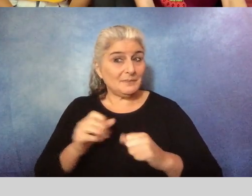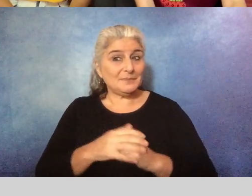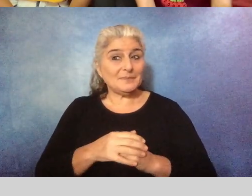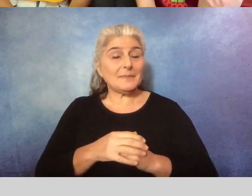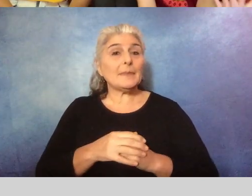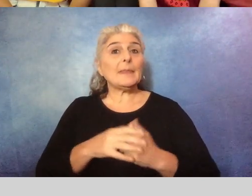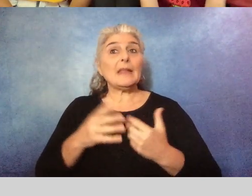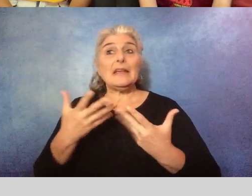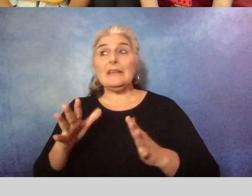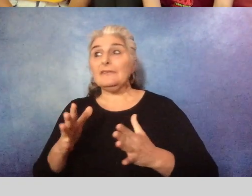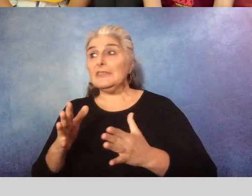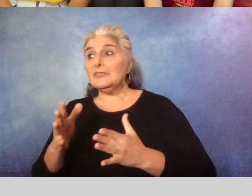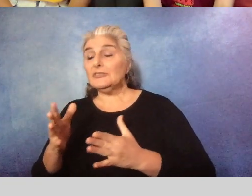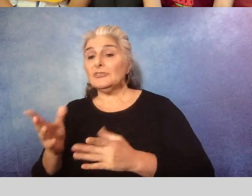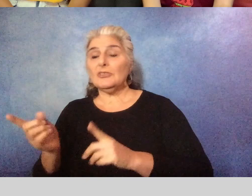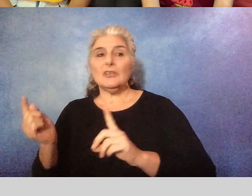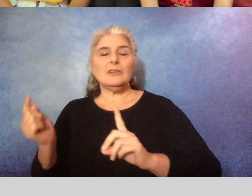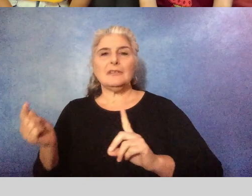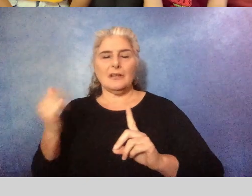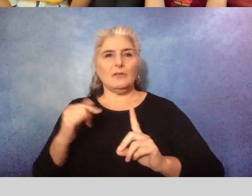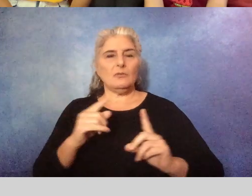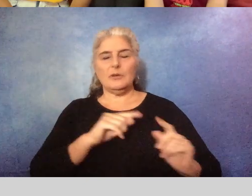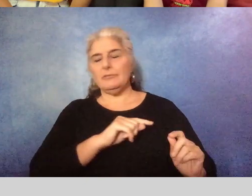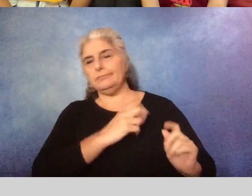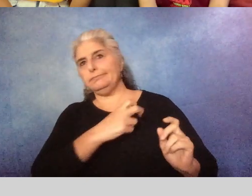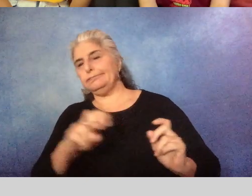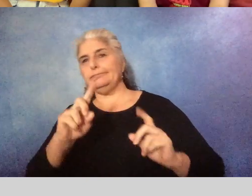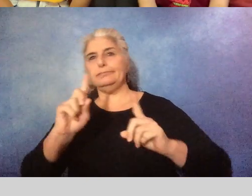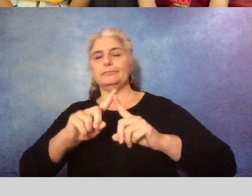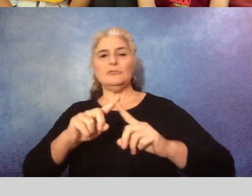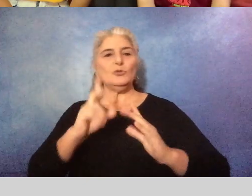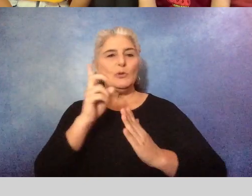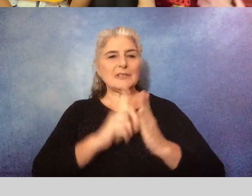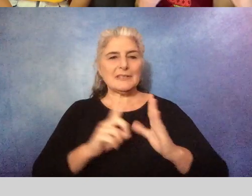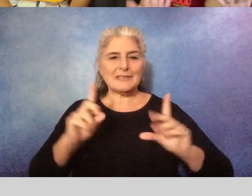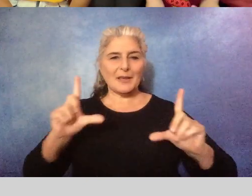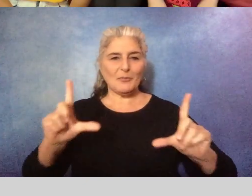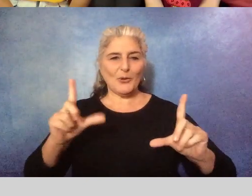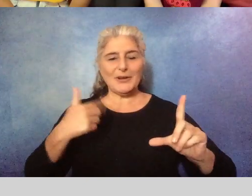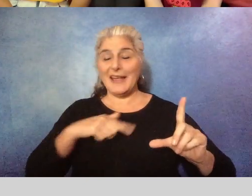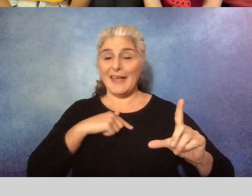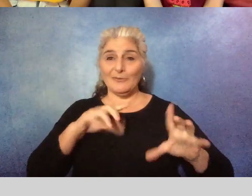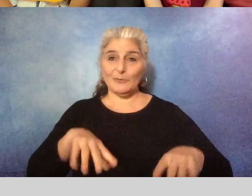And then it would go to the design board where we can, we do our thing.